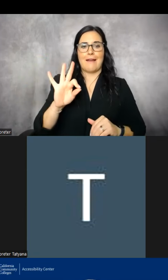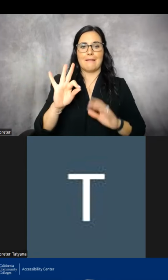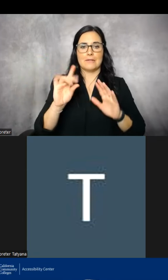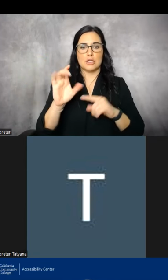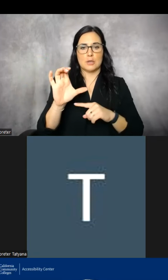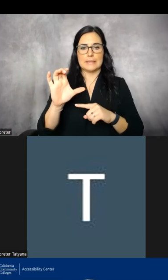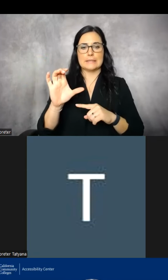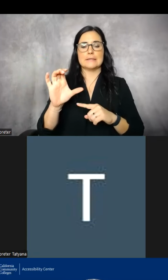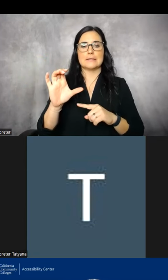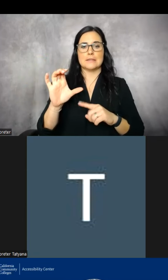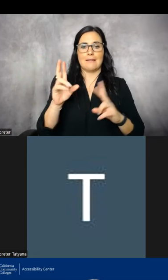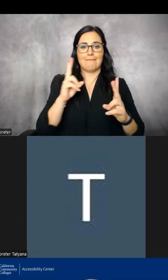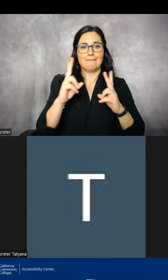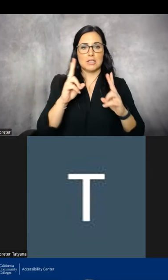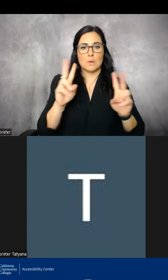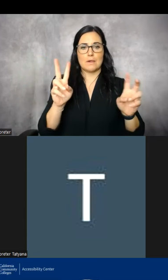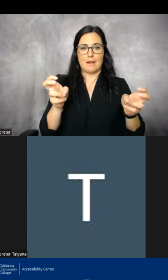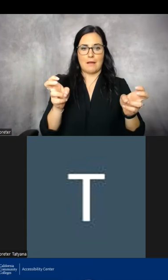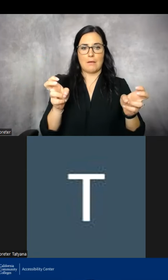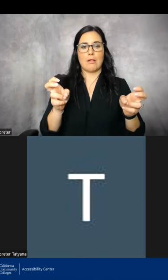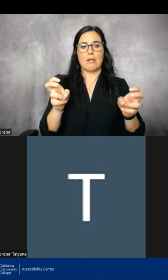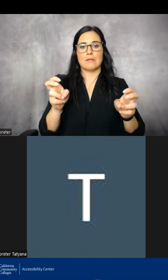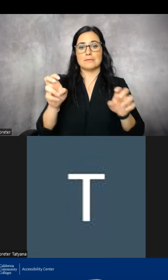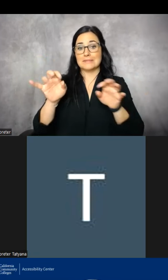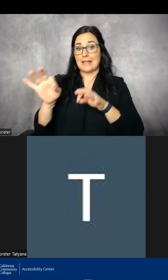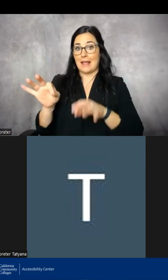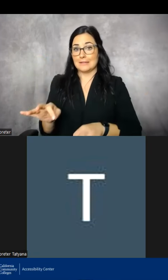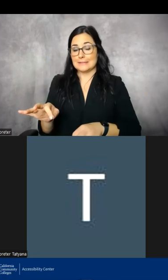Had a visual style text, but again it wasn't the title,